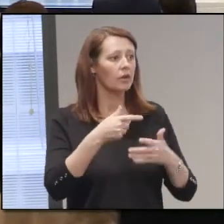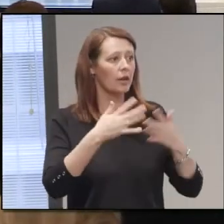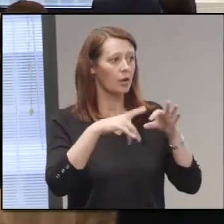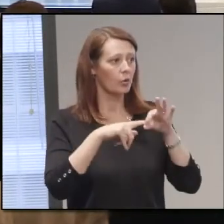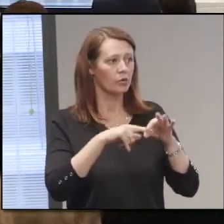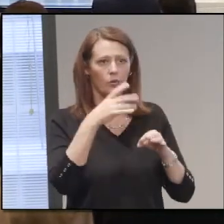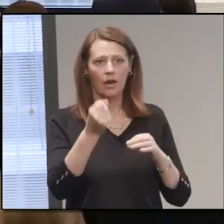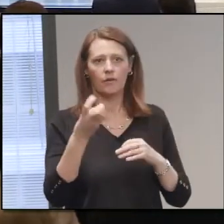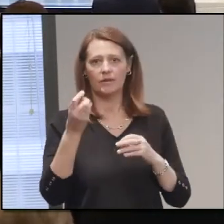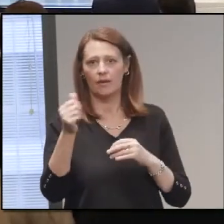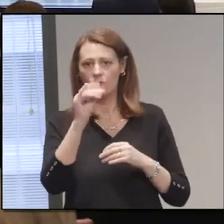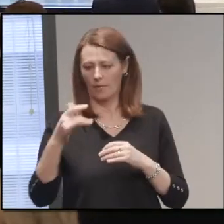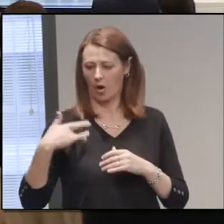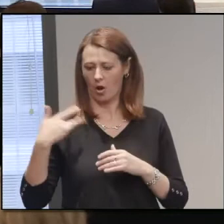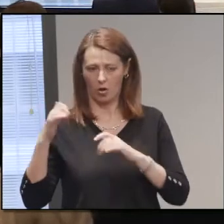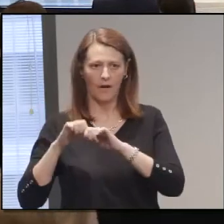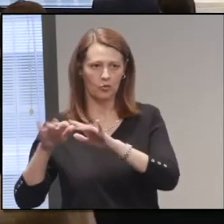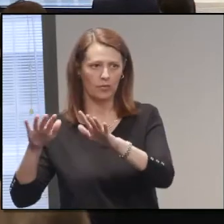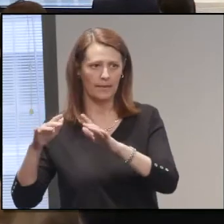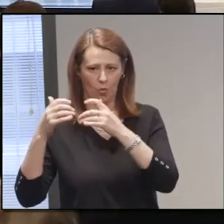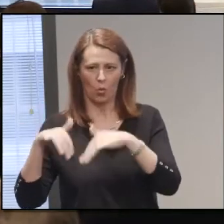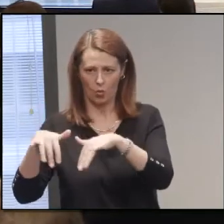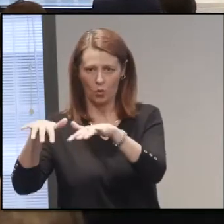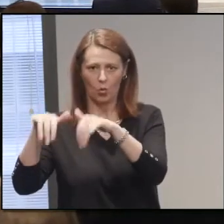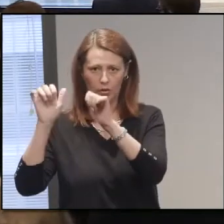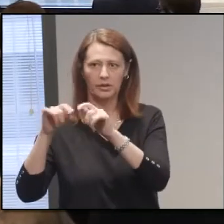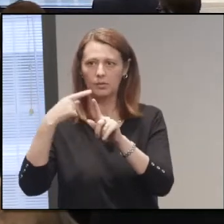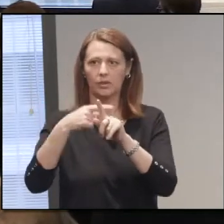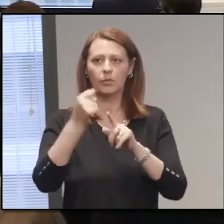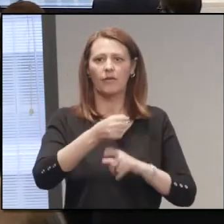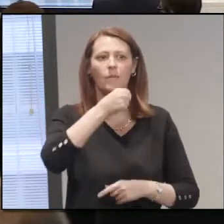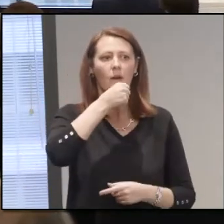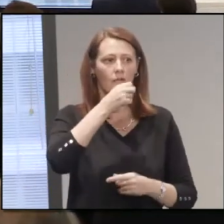coming from our live streaming audience and we have some microphones so if you'd like to